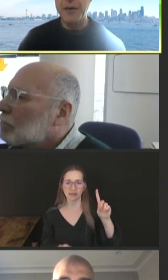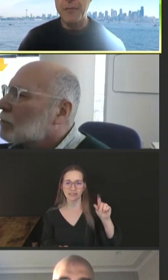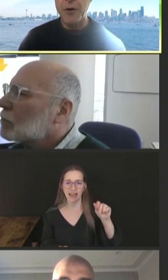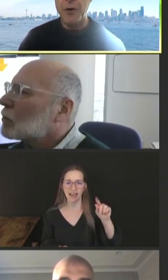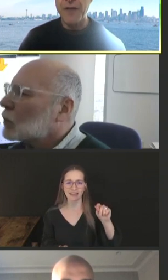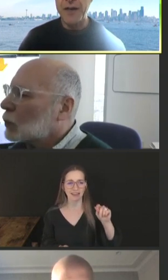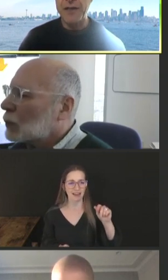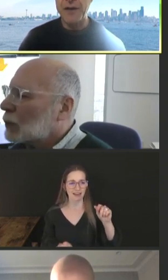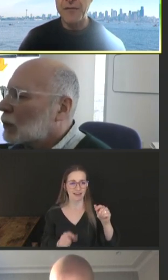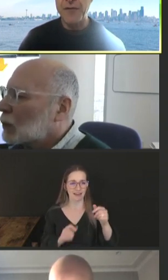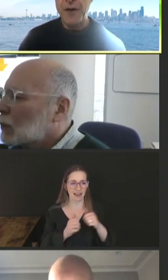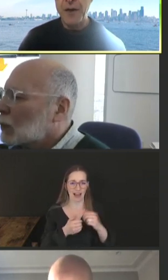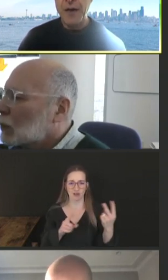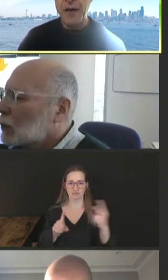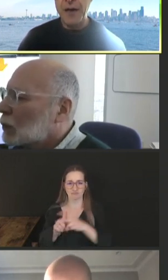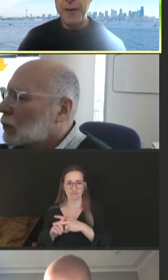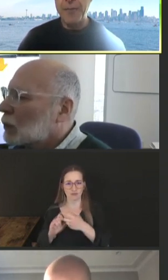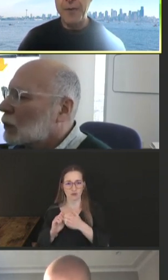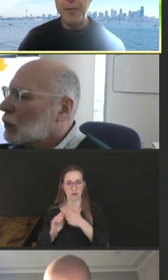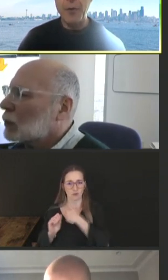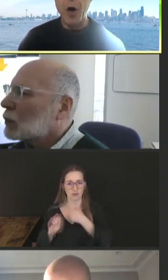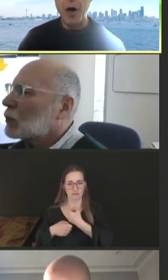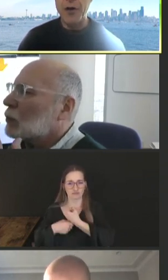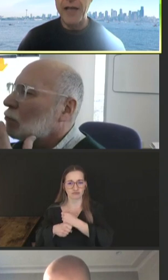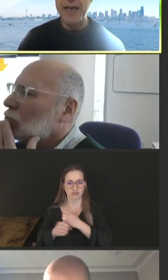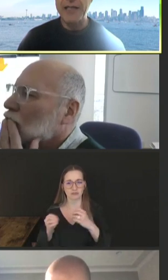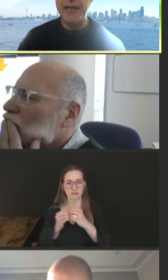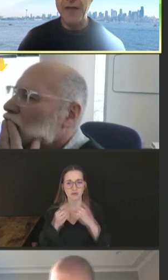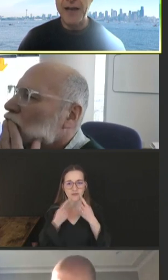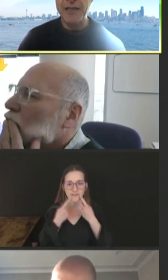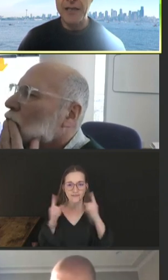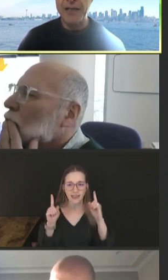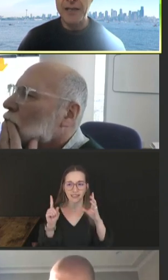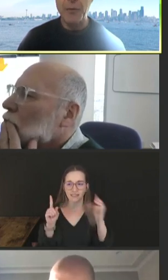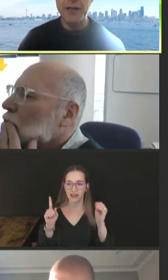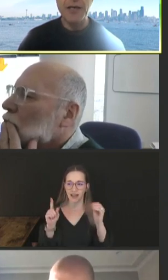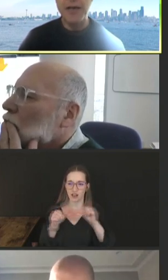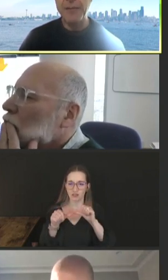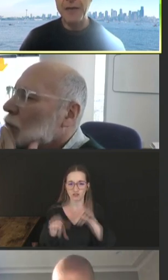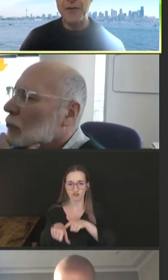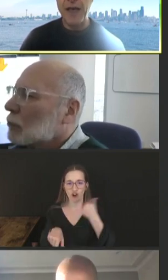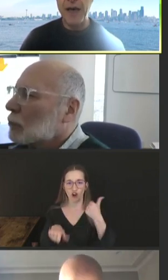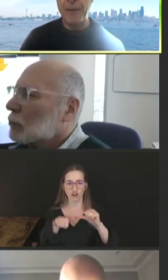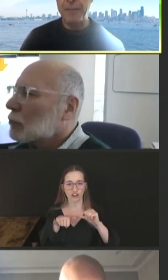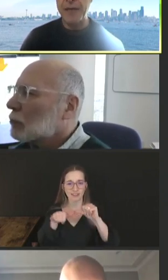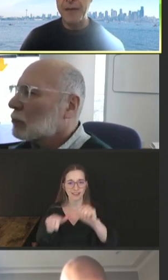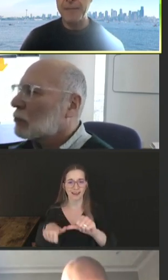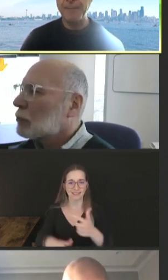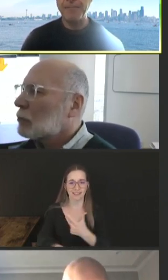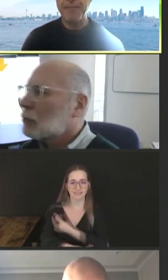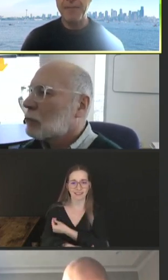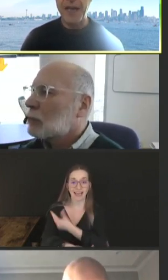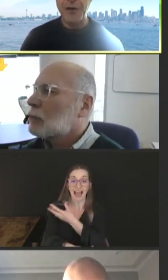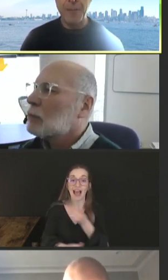more effective and longer lasting vaccines, and what the timeline for that might be? Thank you.